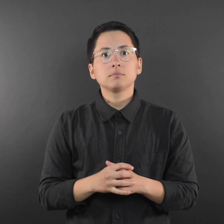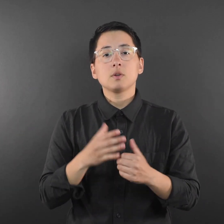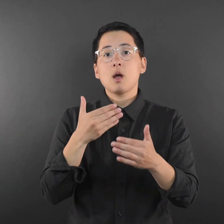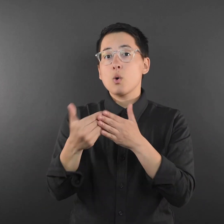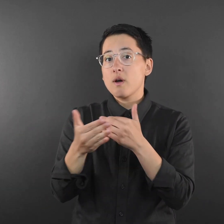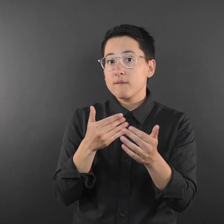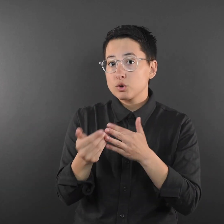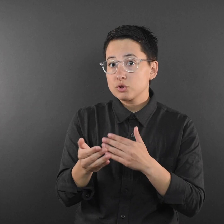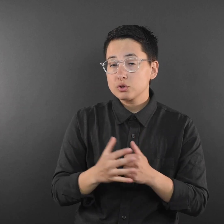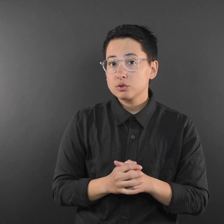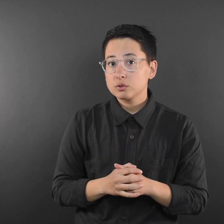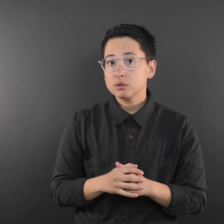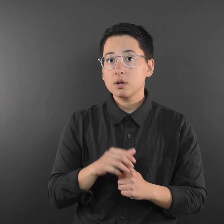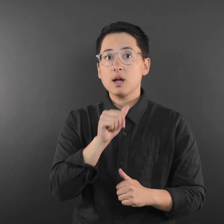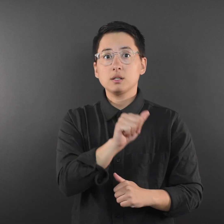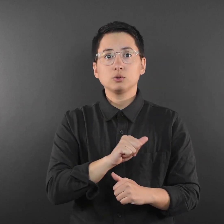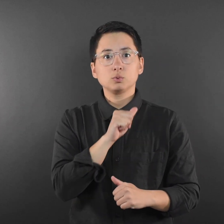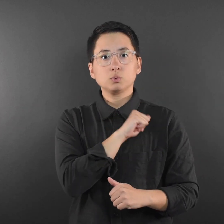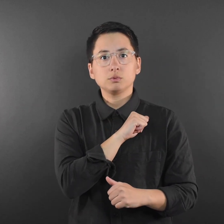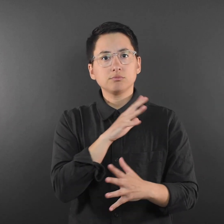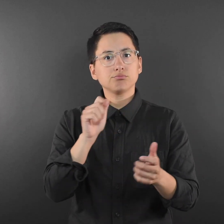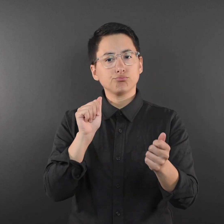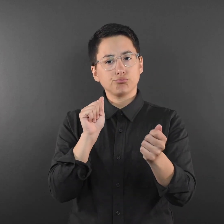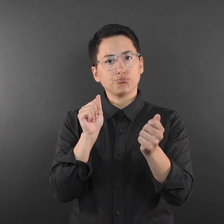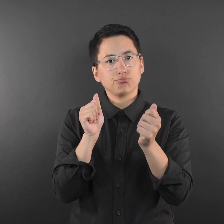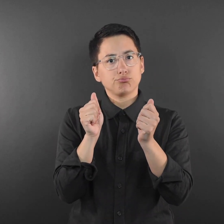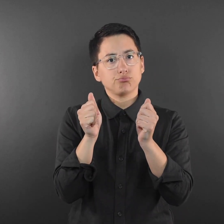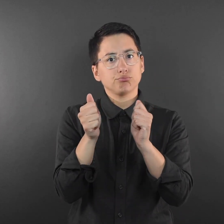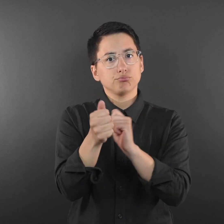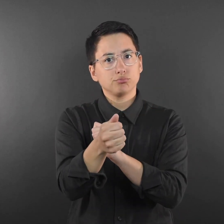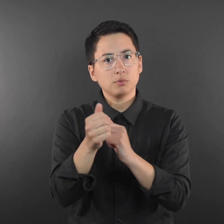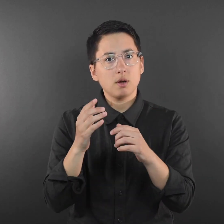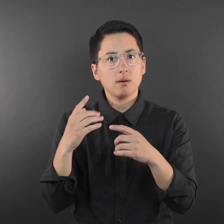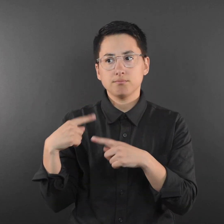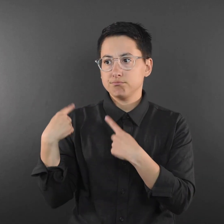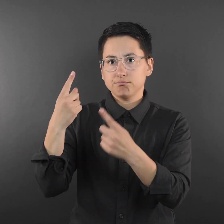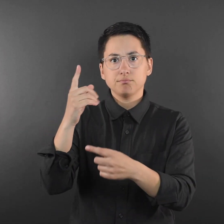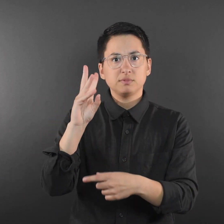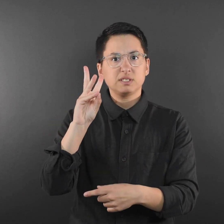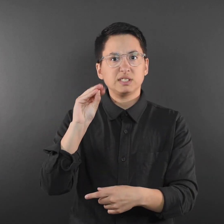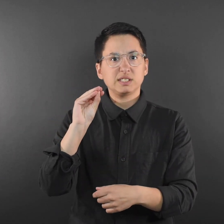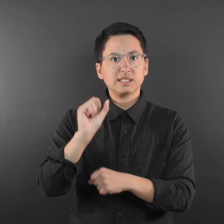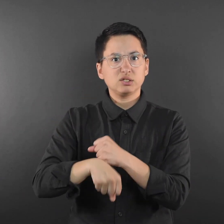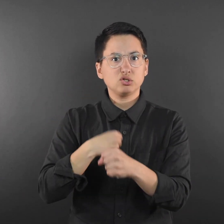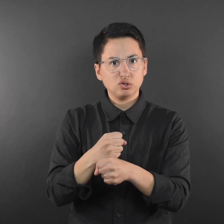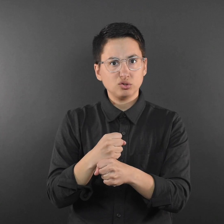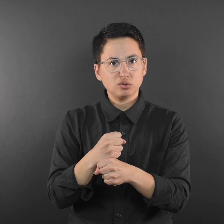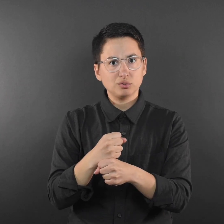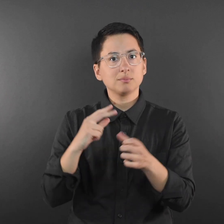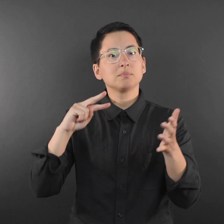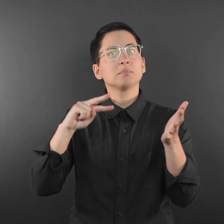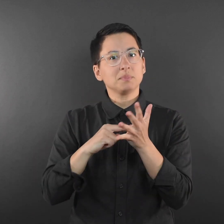however attitudes have changed within the past 60 years which has made an impact on the lives of all people in Minnesota.